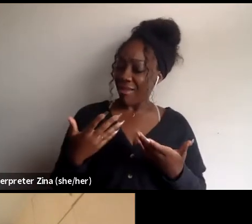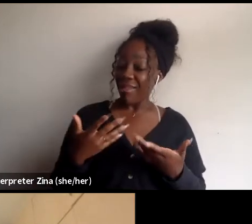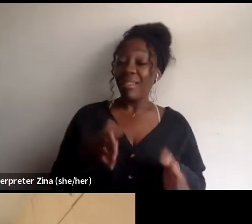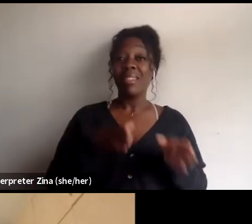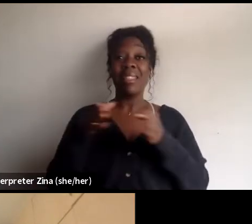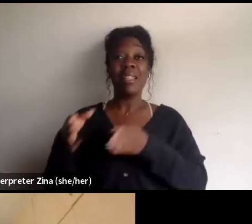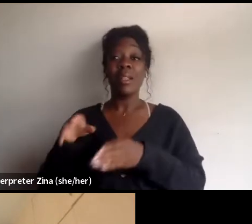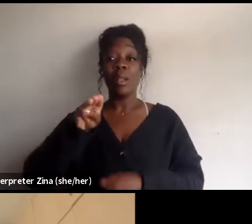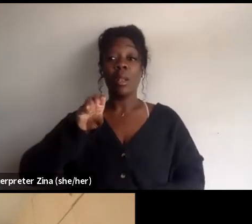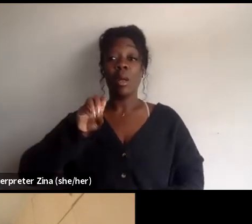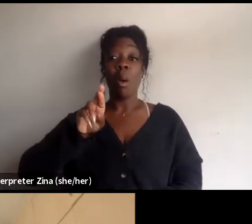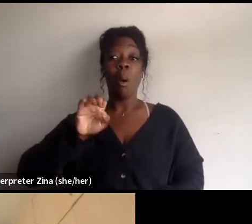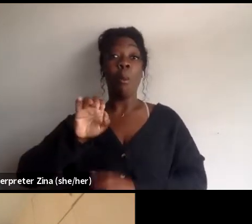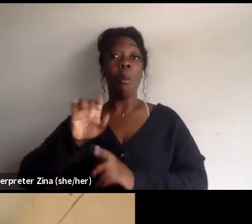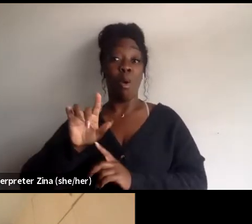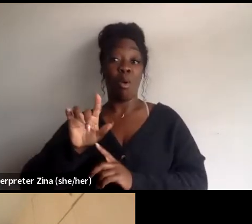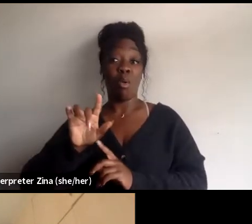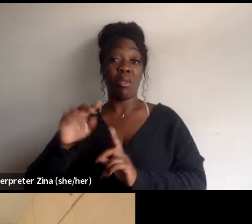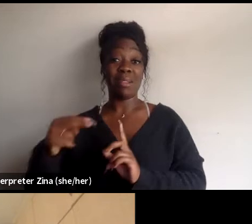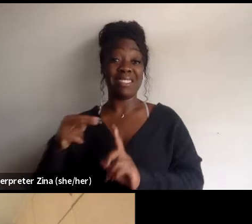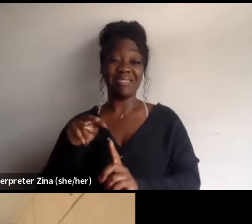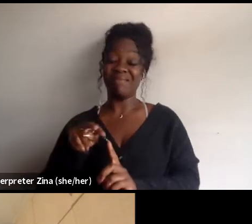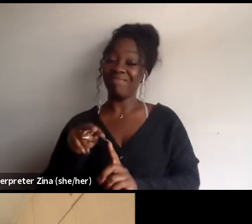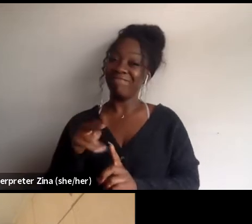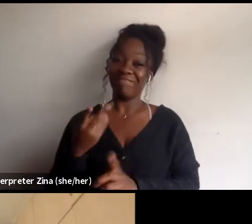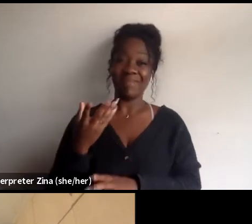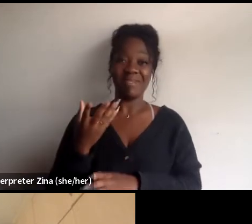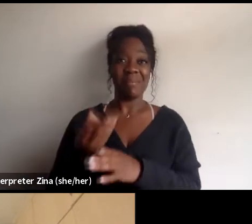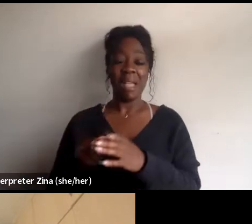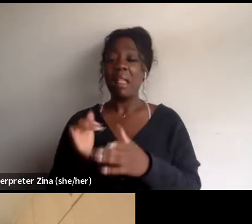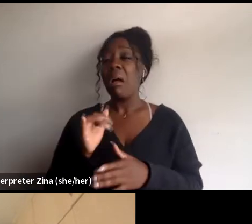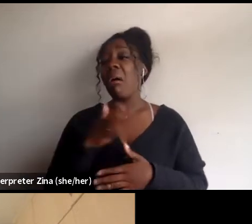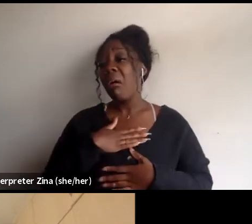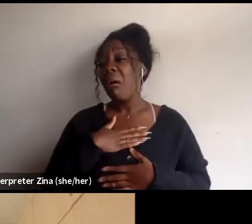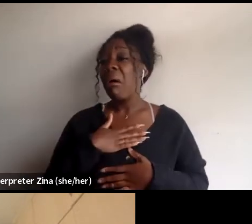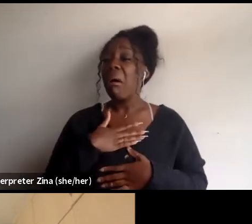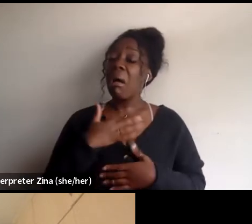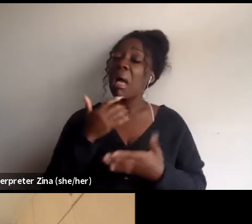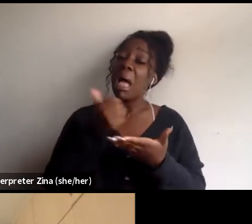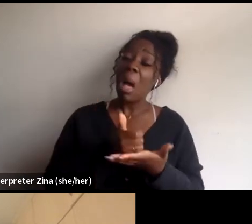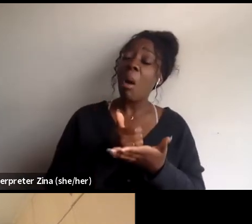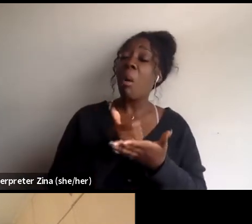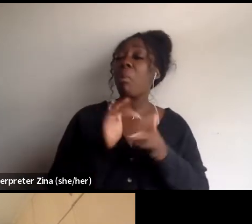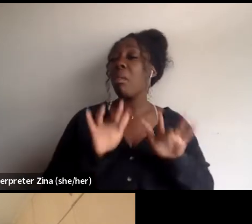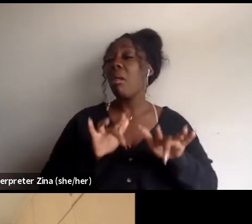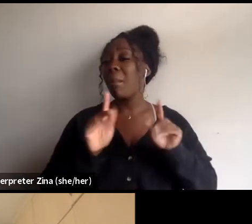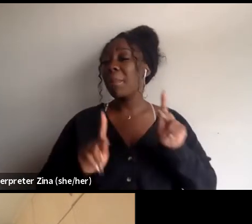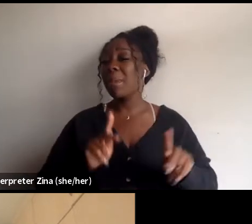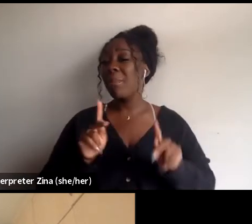which always felt like help the poor, little people. And we felt like with the moral case in itself,